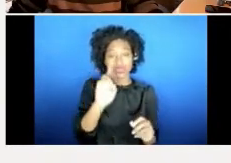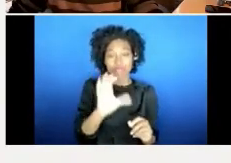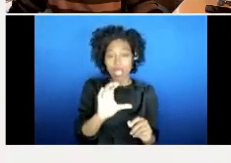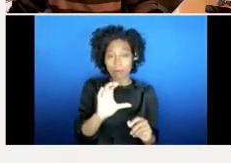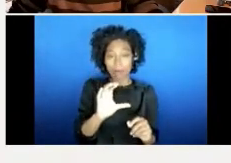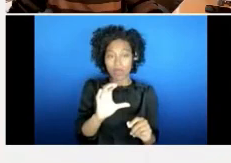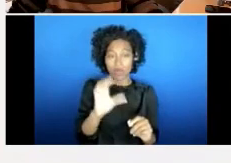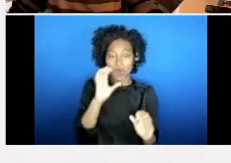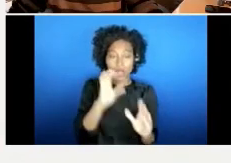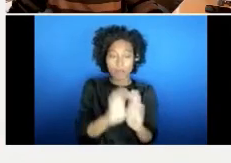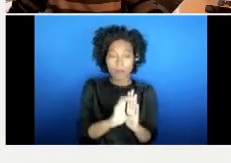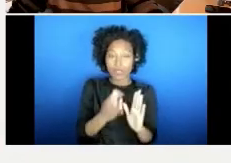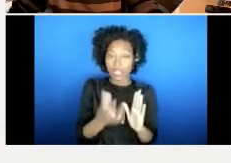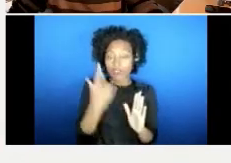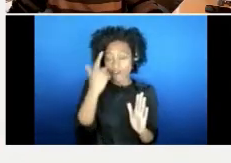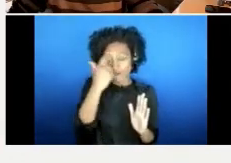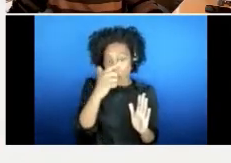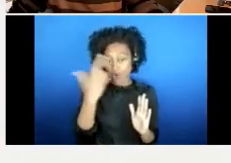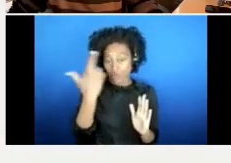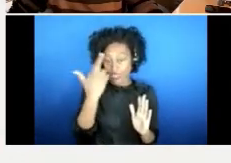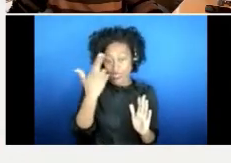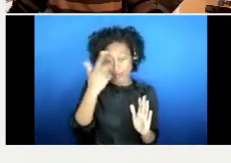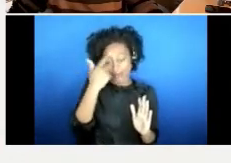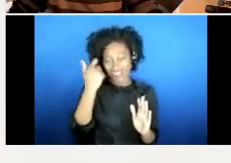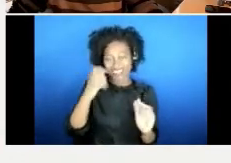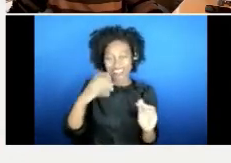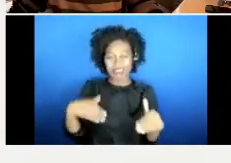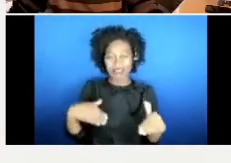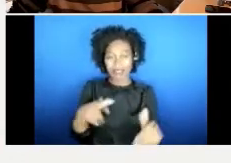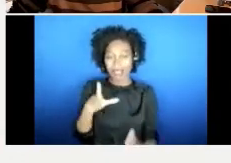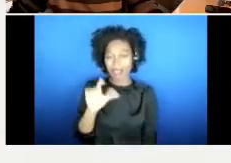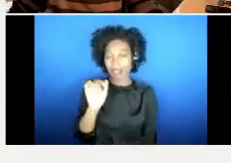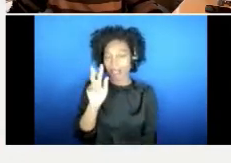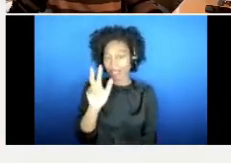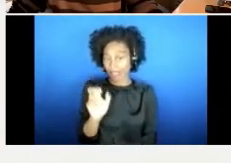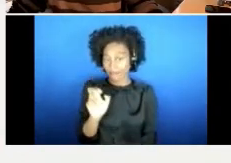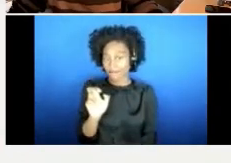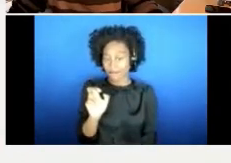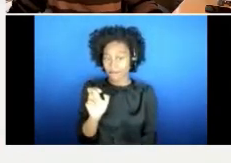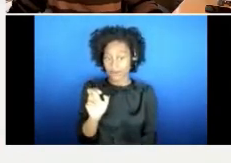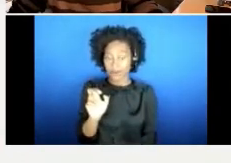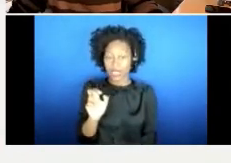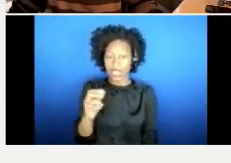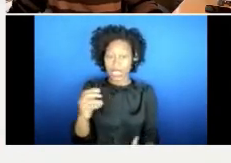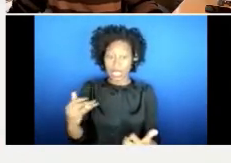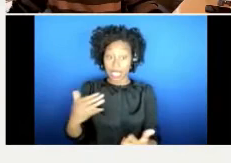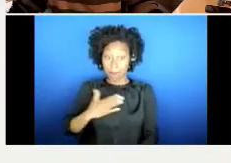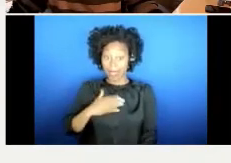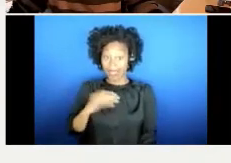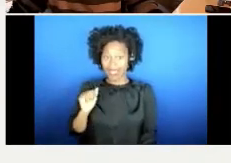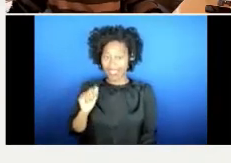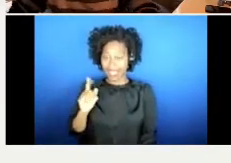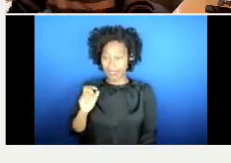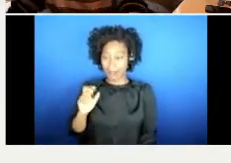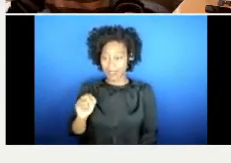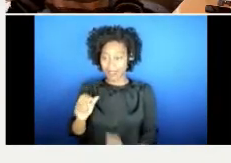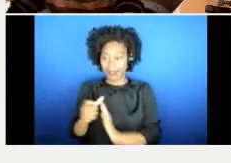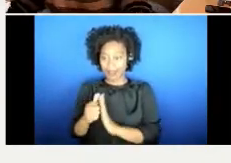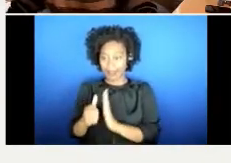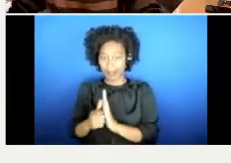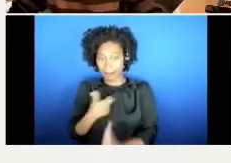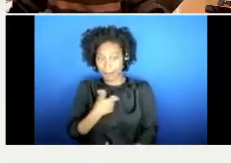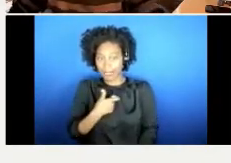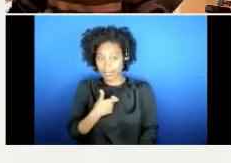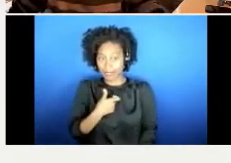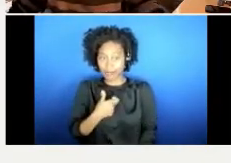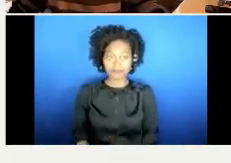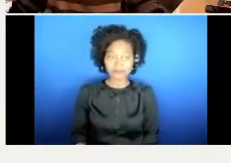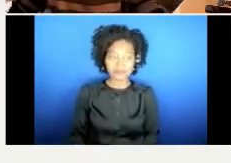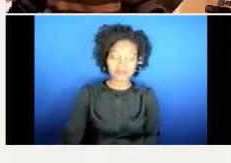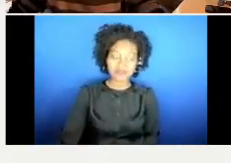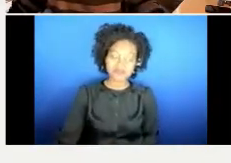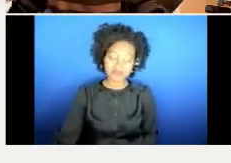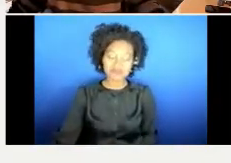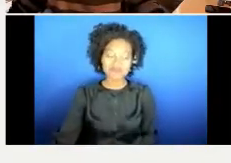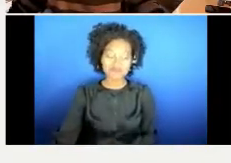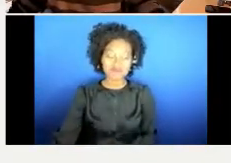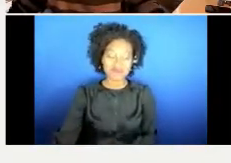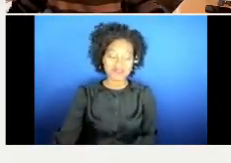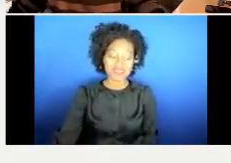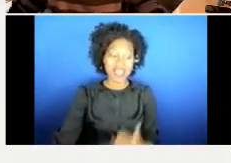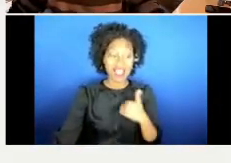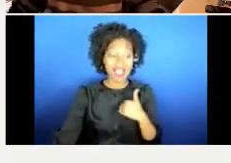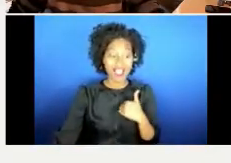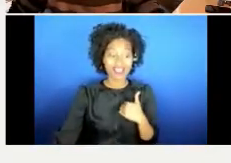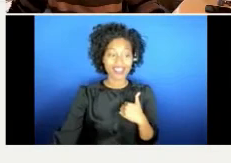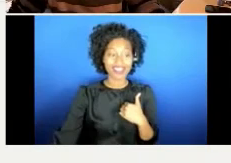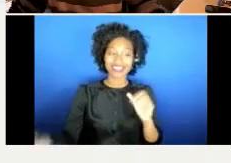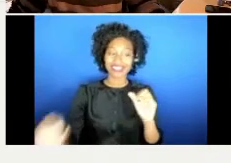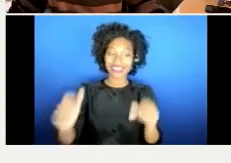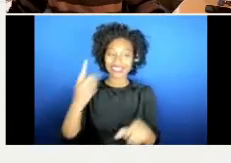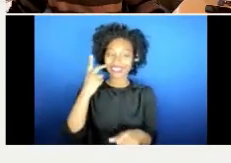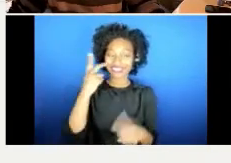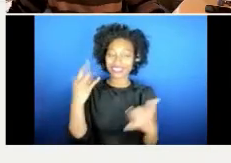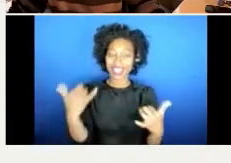there because they are not live yet. So I go to my admin account, and I see I have made